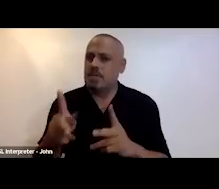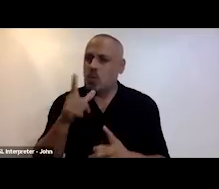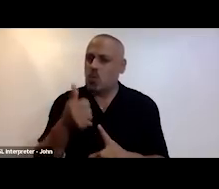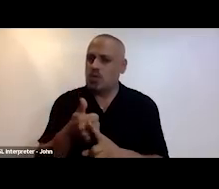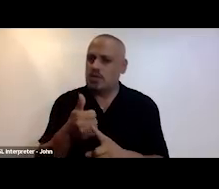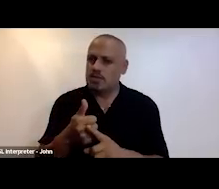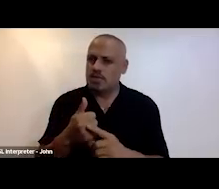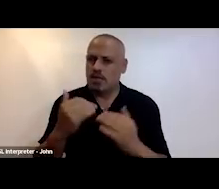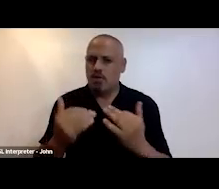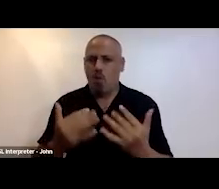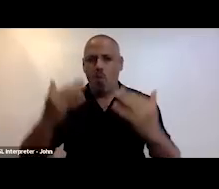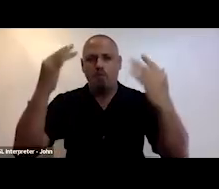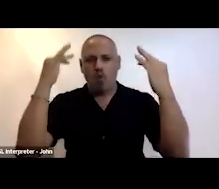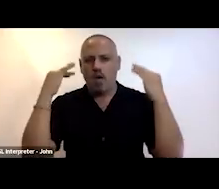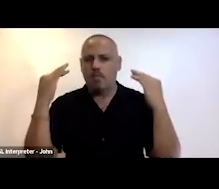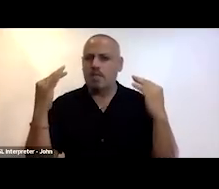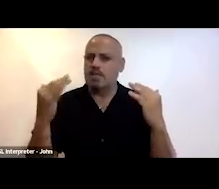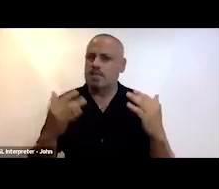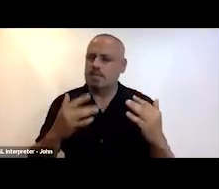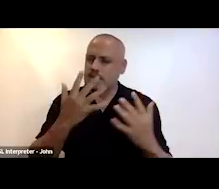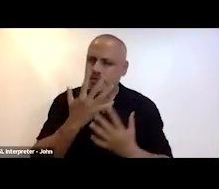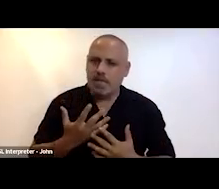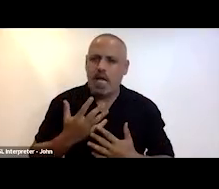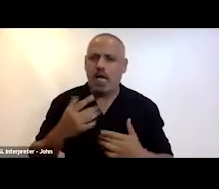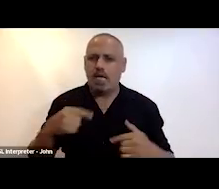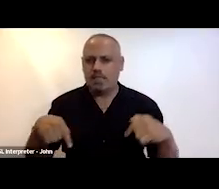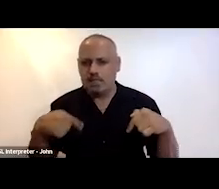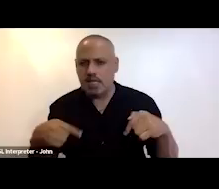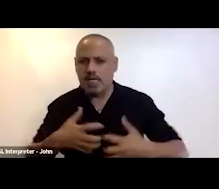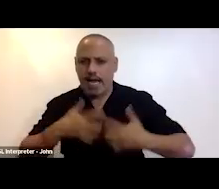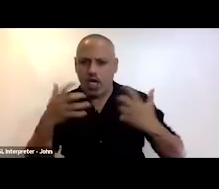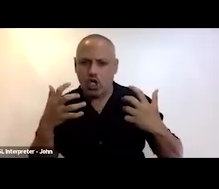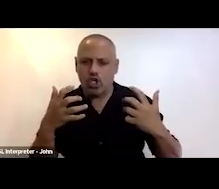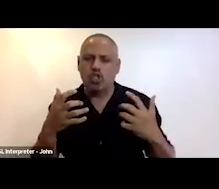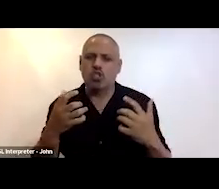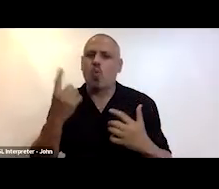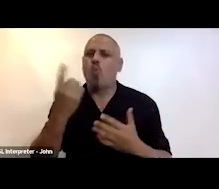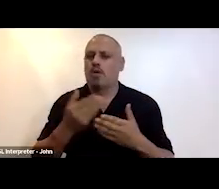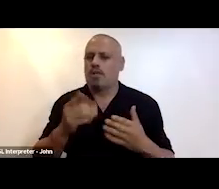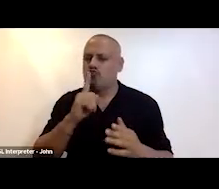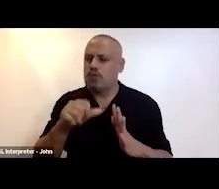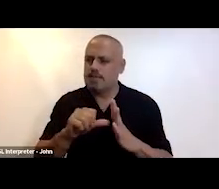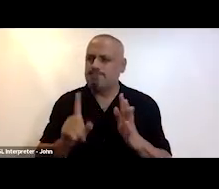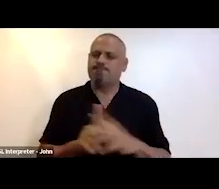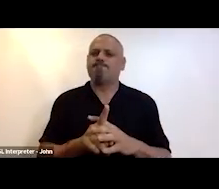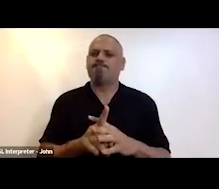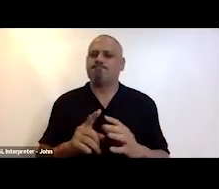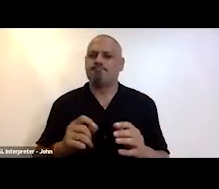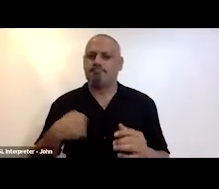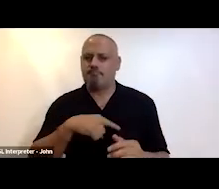just overwhelming bouts of sadness, anxiety, or anger. I think one of the things that really stands out to us in our programs